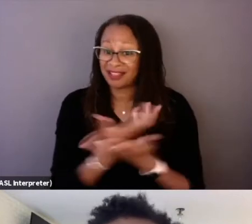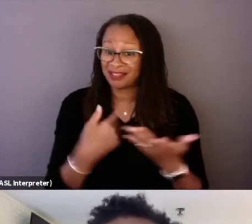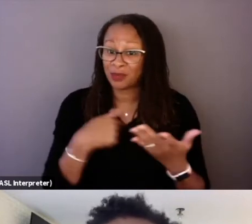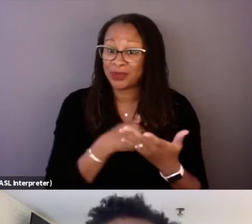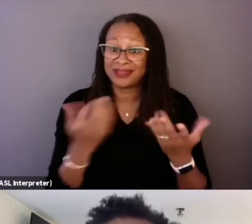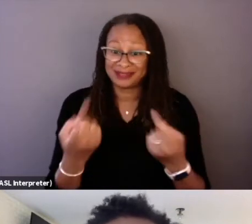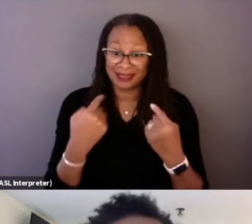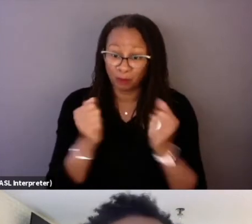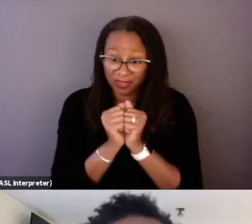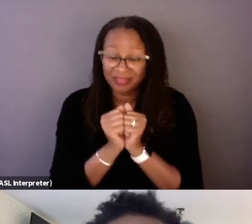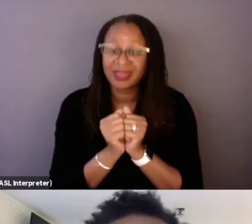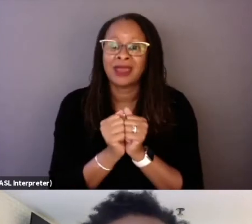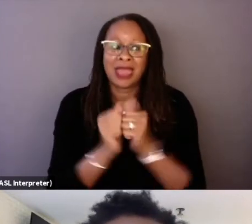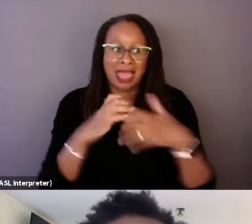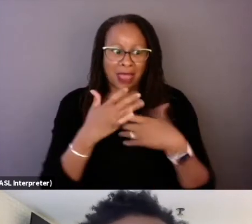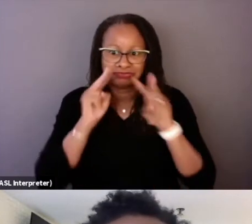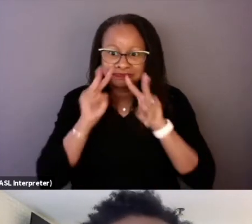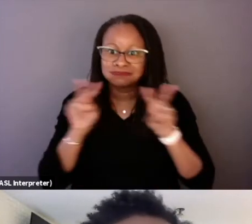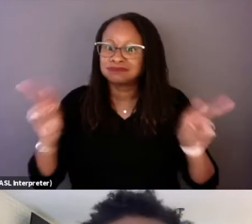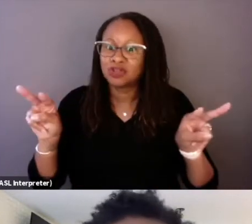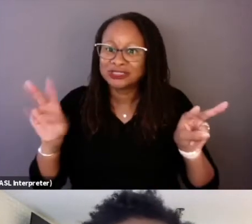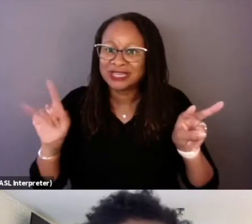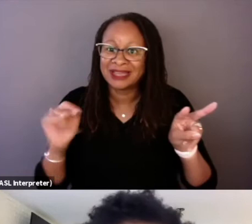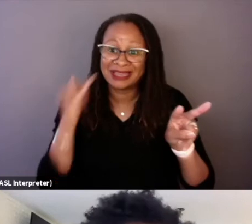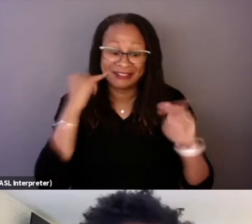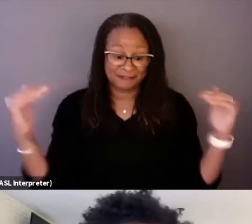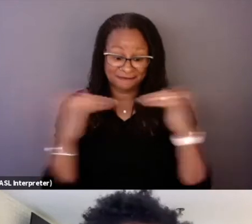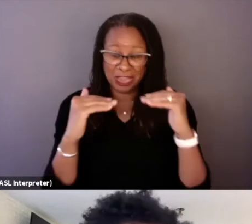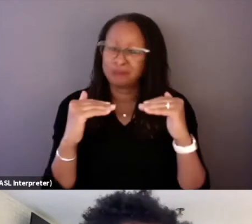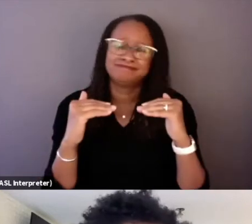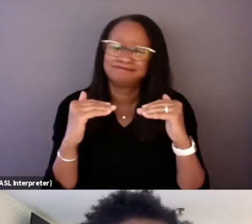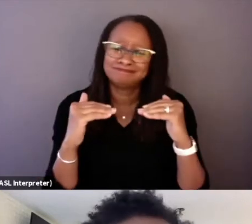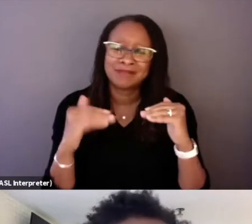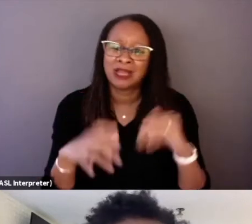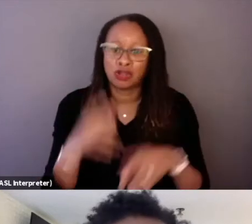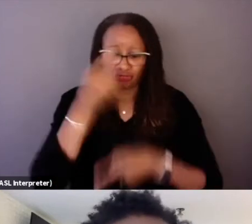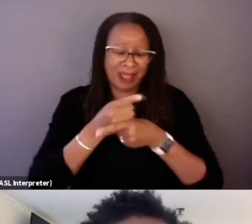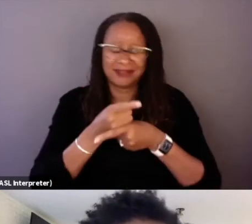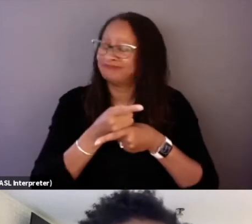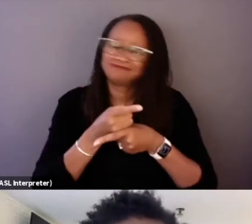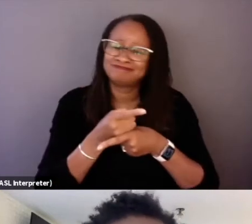was not if this was fair, if this was right. You know, that may be considered objective.